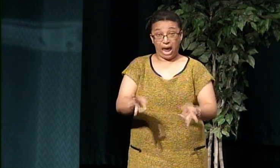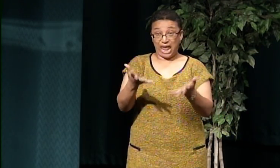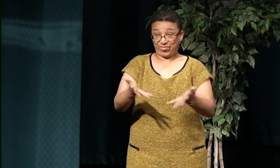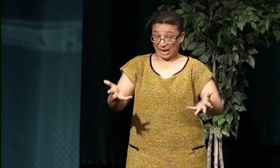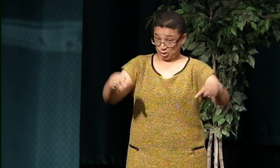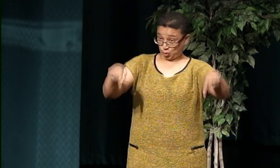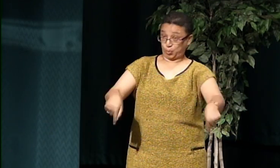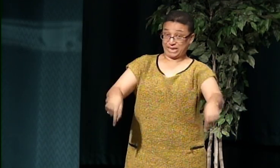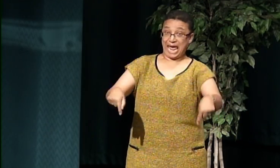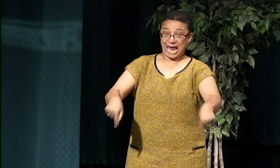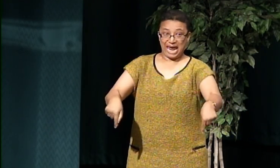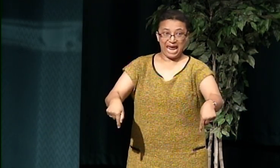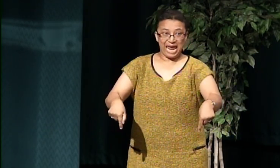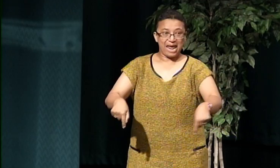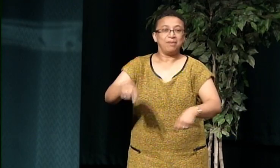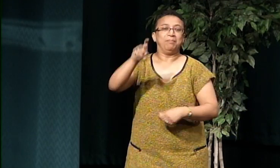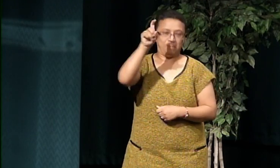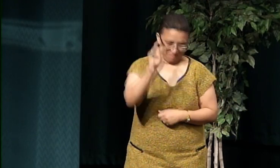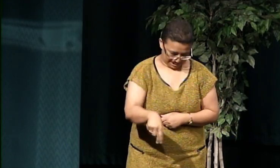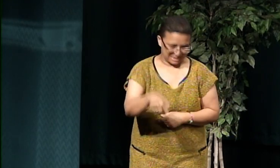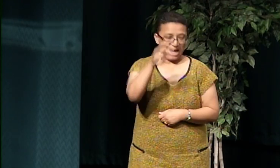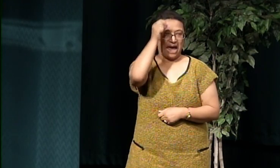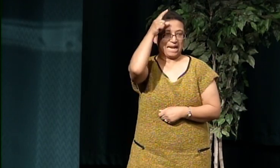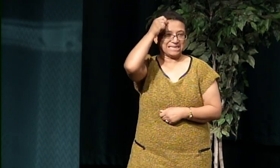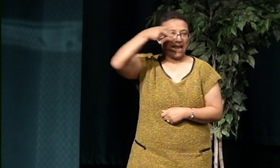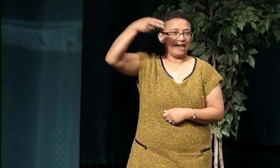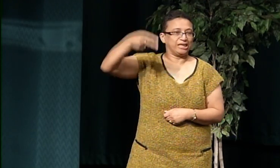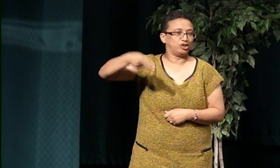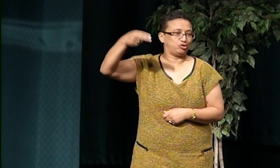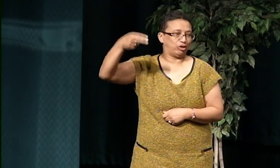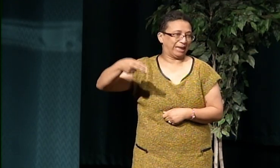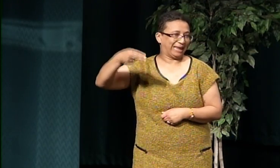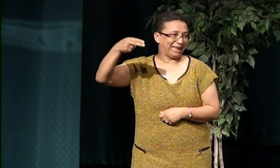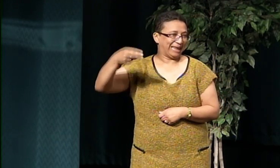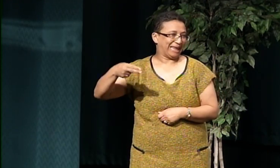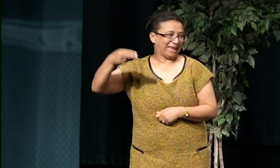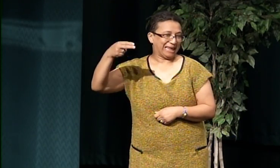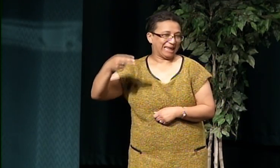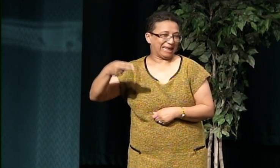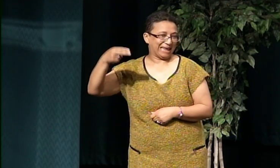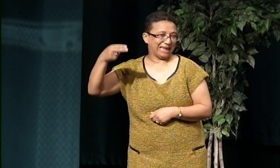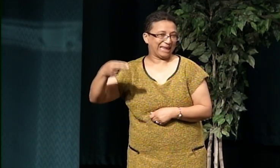That means if you want to understand today,